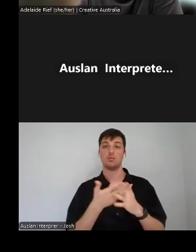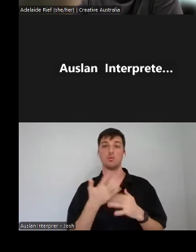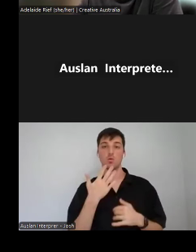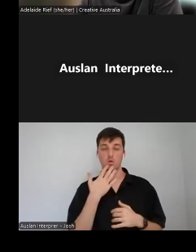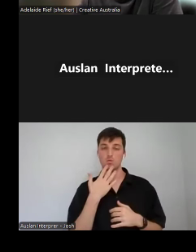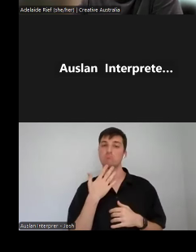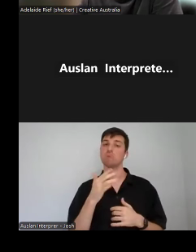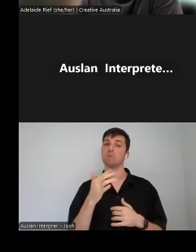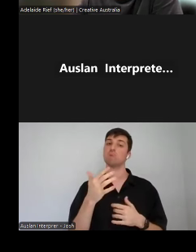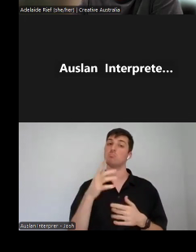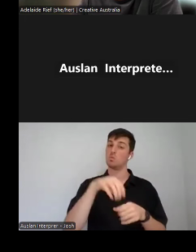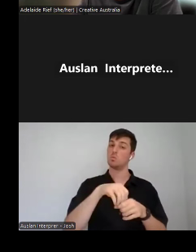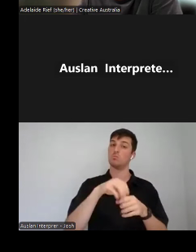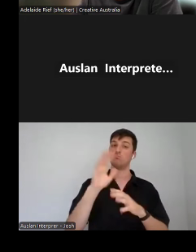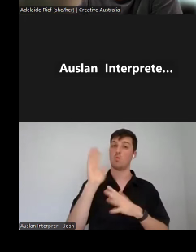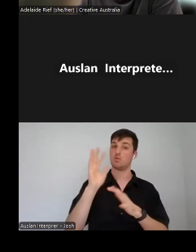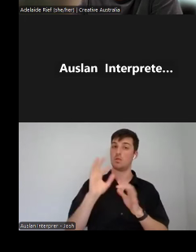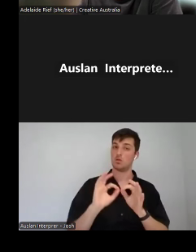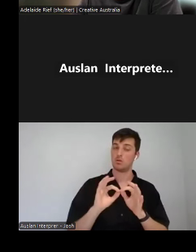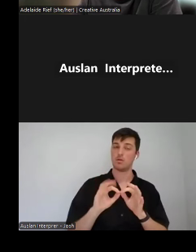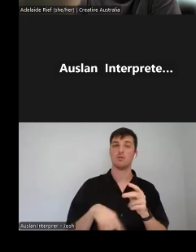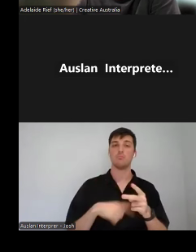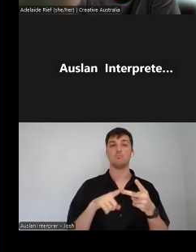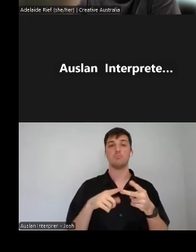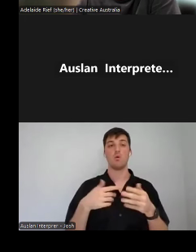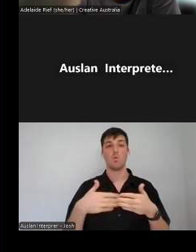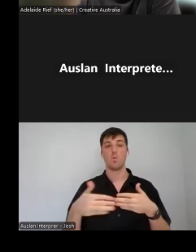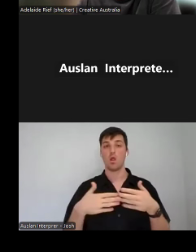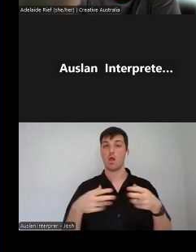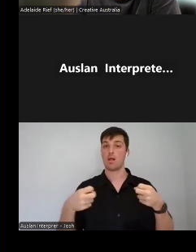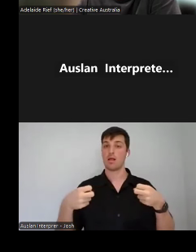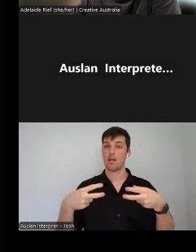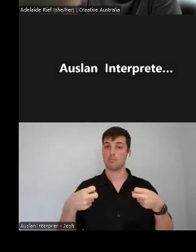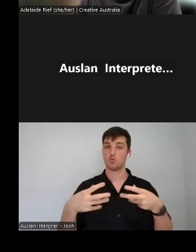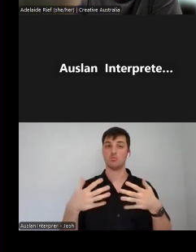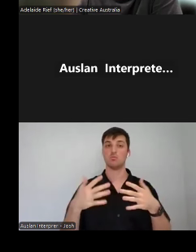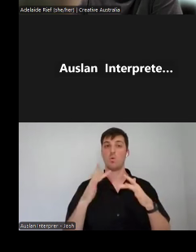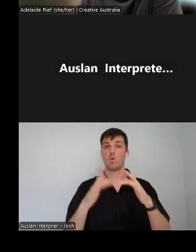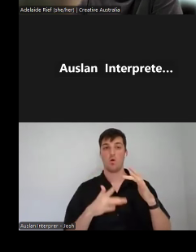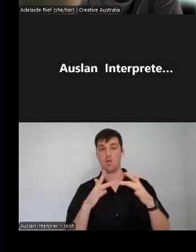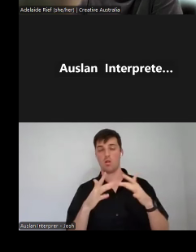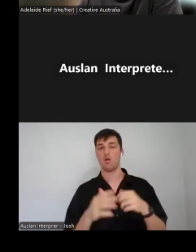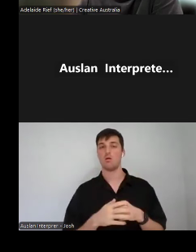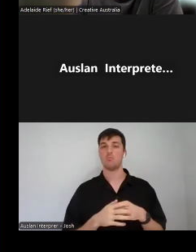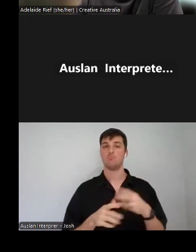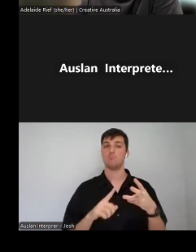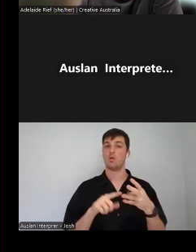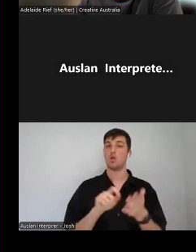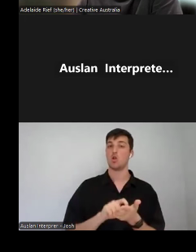could include Auslan interpretation, arranging for captions in an online course, having a note taker,